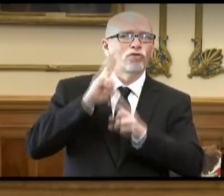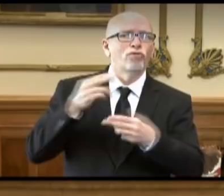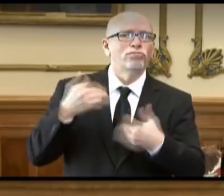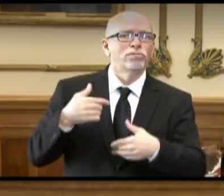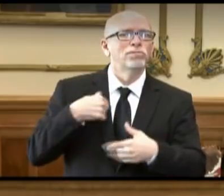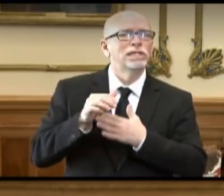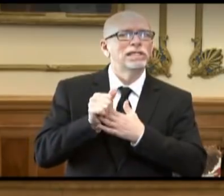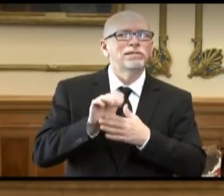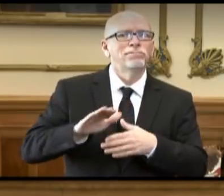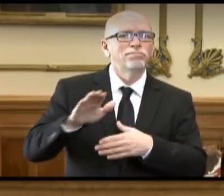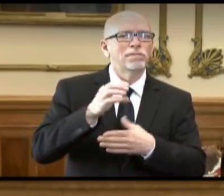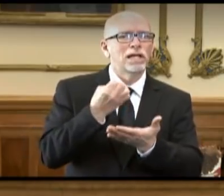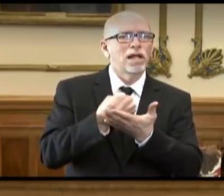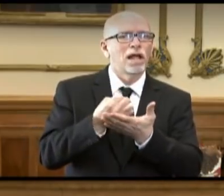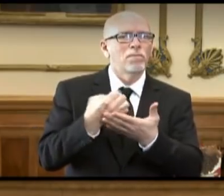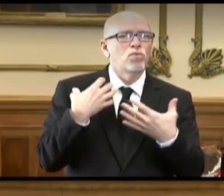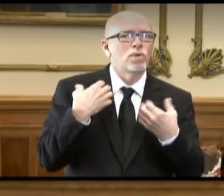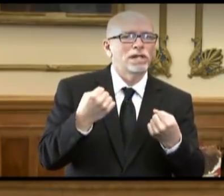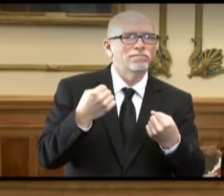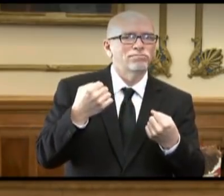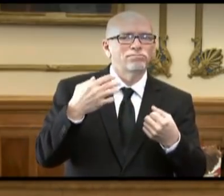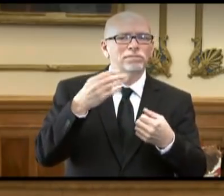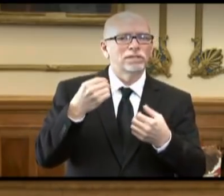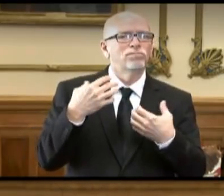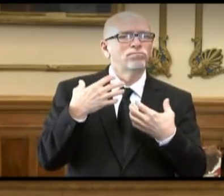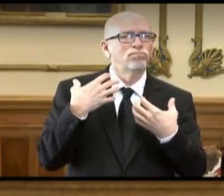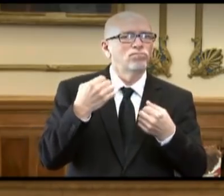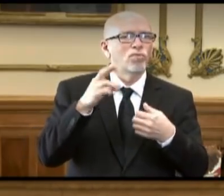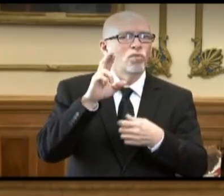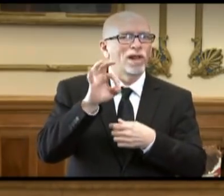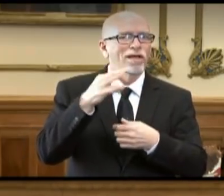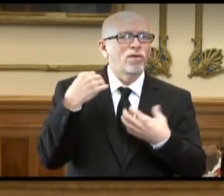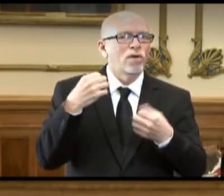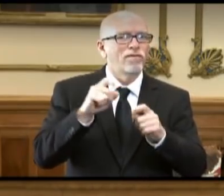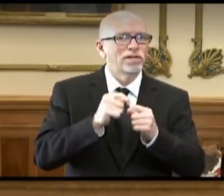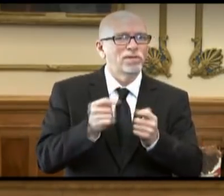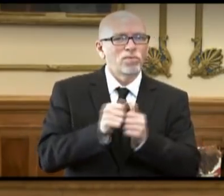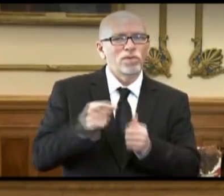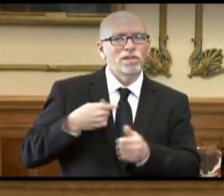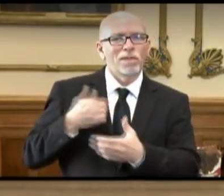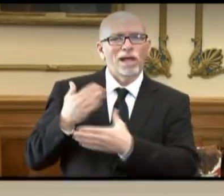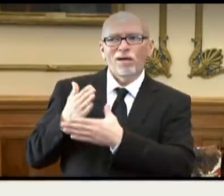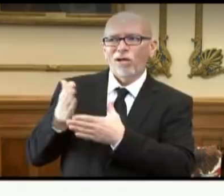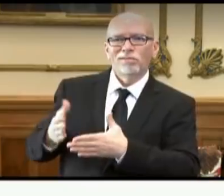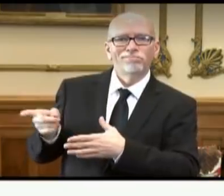GOVERNOR, DR. BOX FOR ALL YOUR LEADERSHIP. AS YOUR SECRETARY OF CONGRESS, I